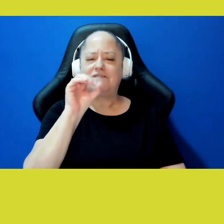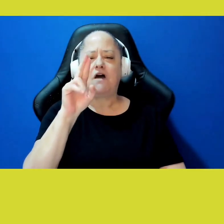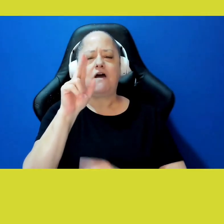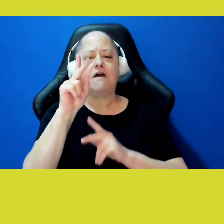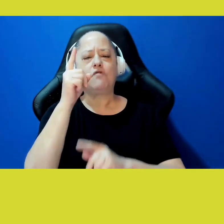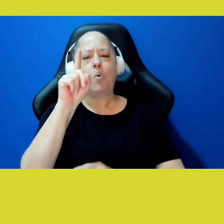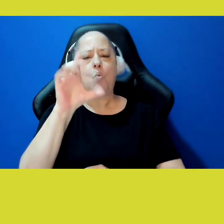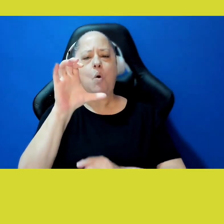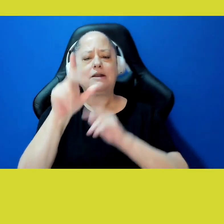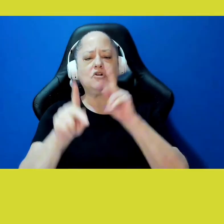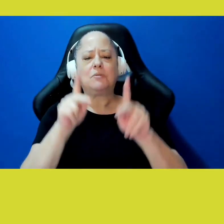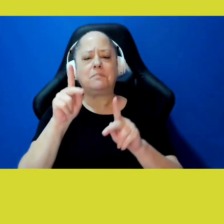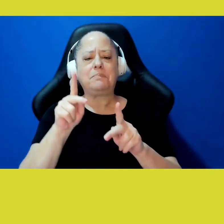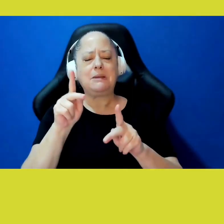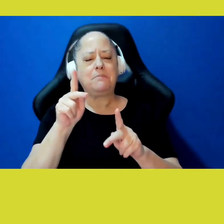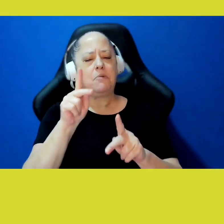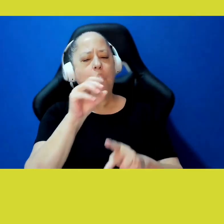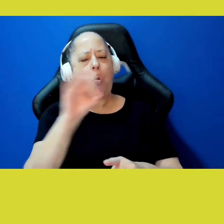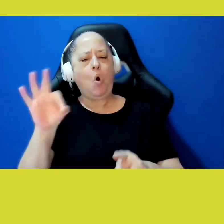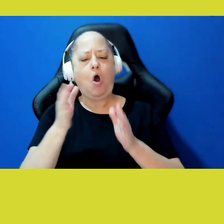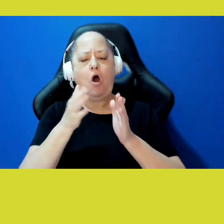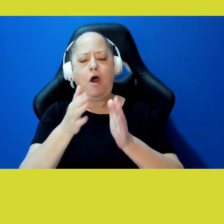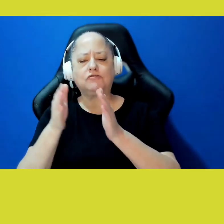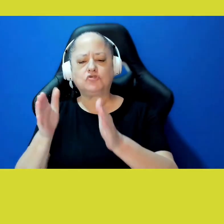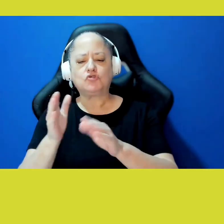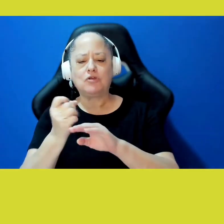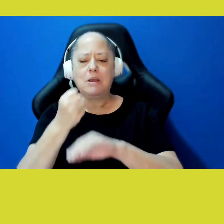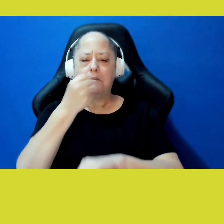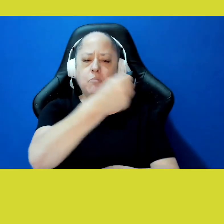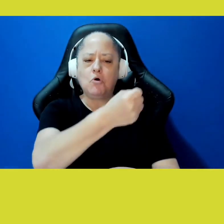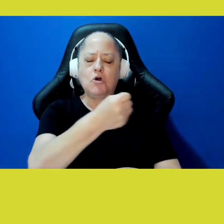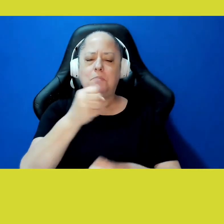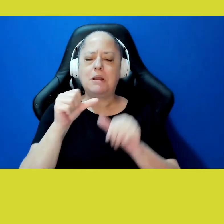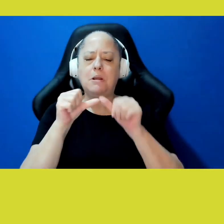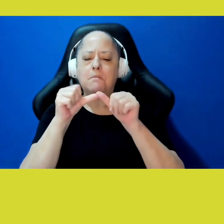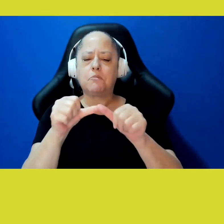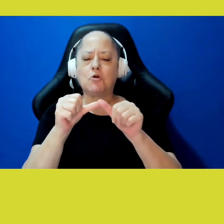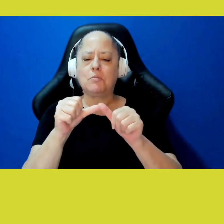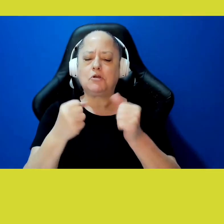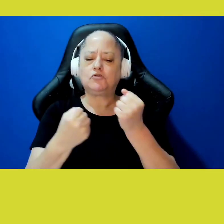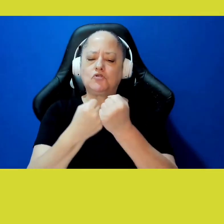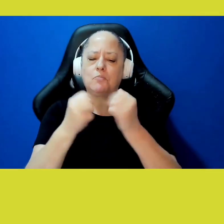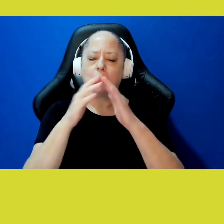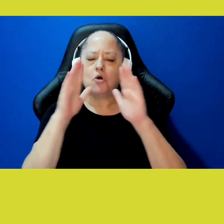streets and put them into permanent supportive housing. And the University of Washington did a study of